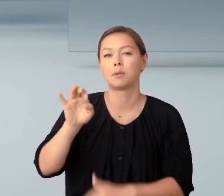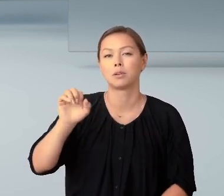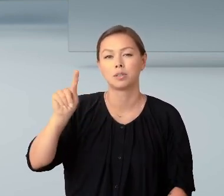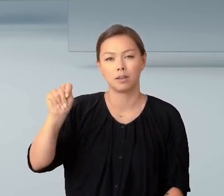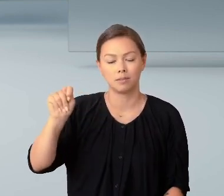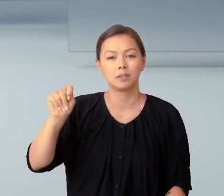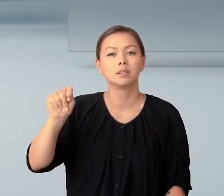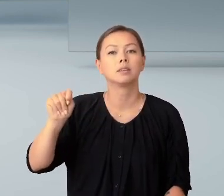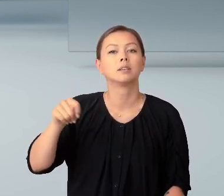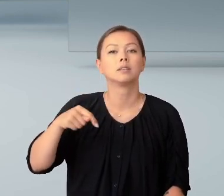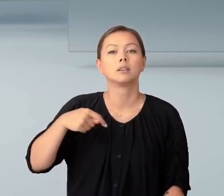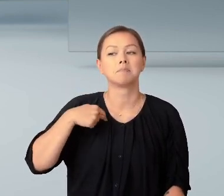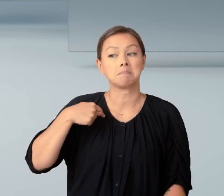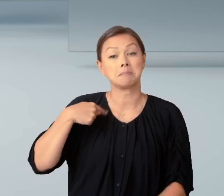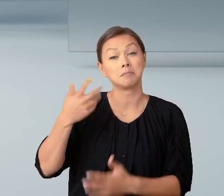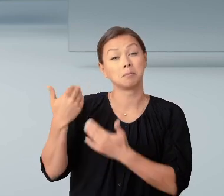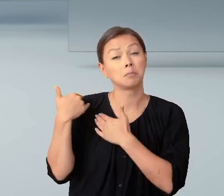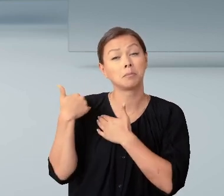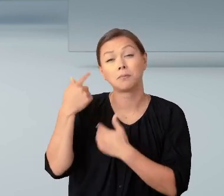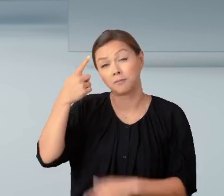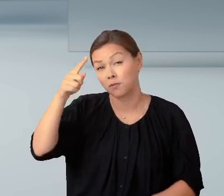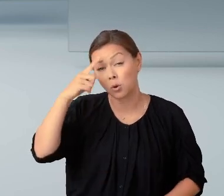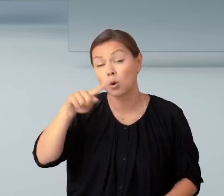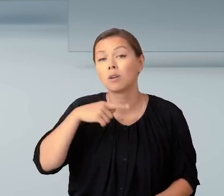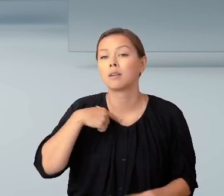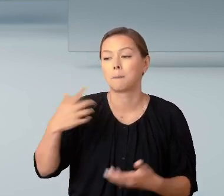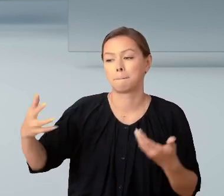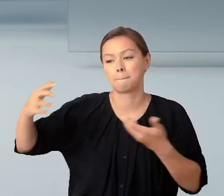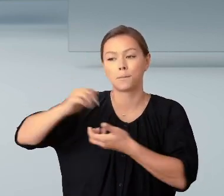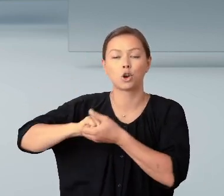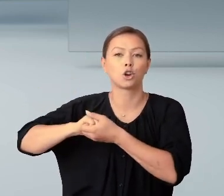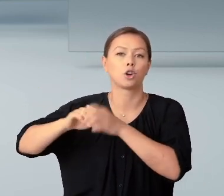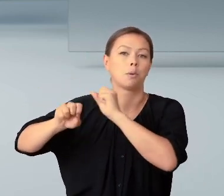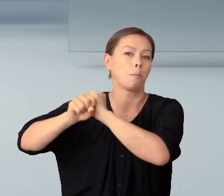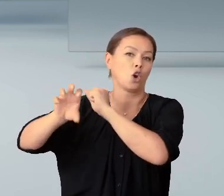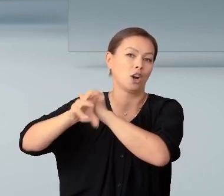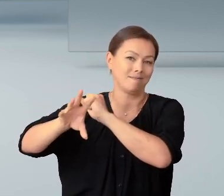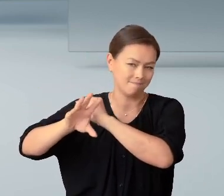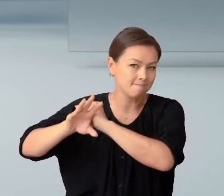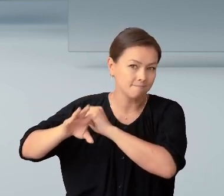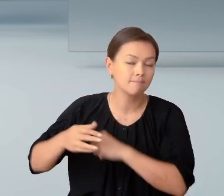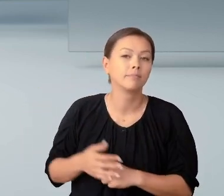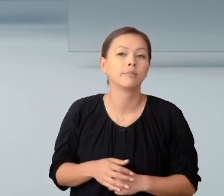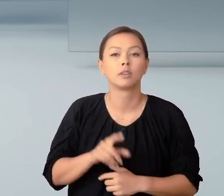Microsoft. I look at our partner marketing efforts. So as you would've